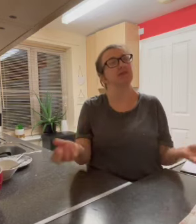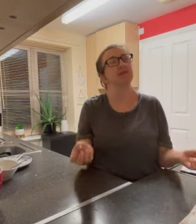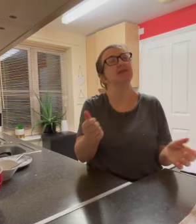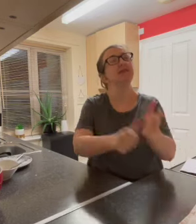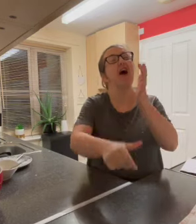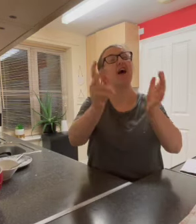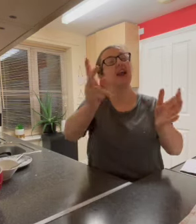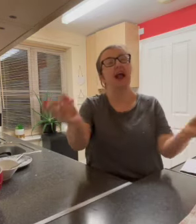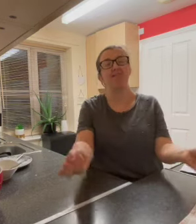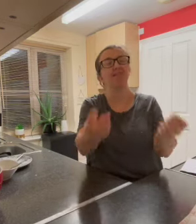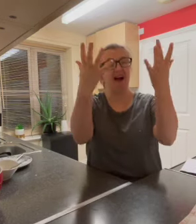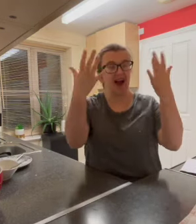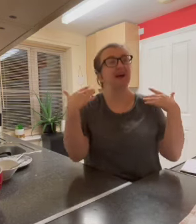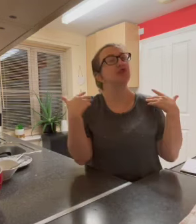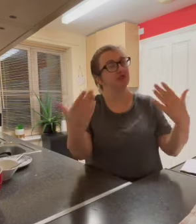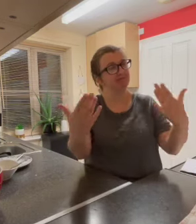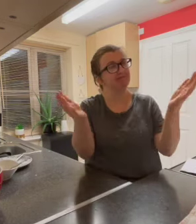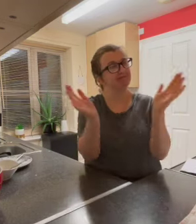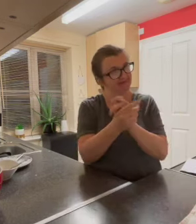so I decide to start all over again...